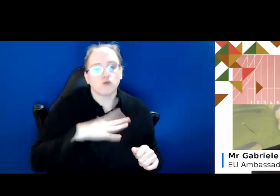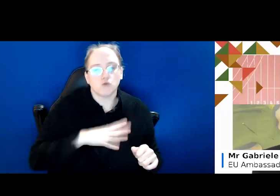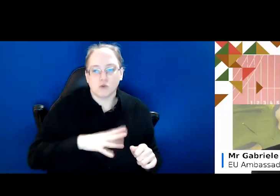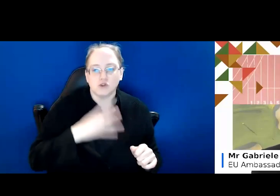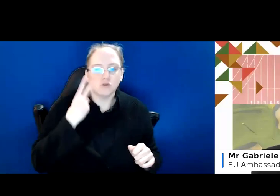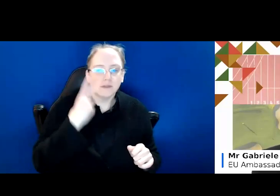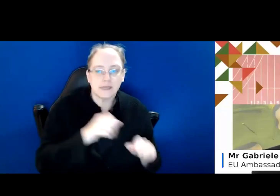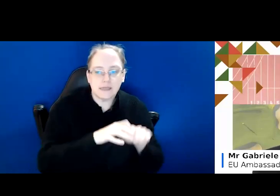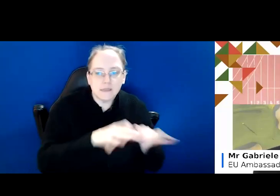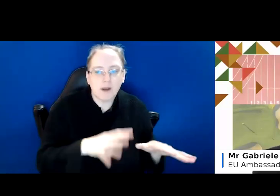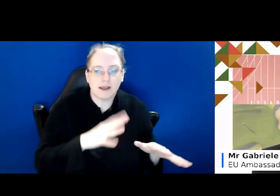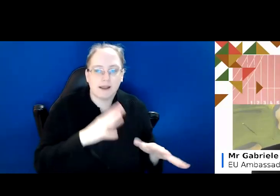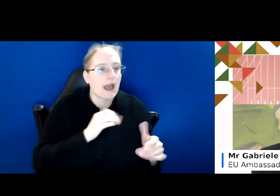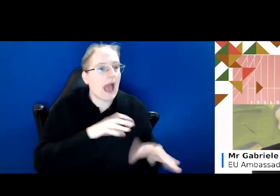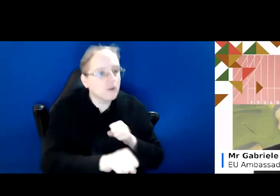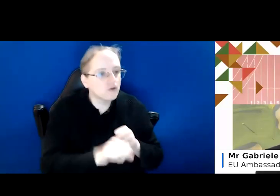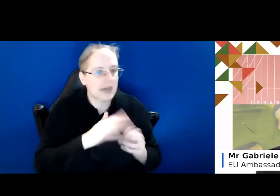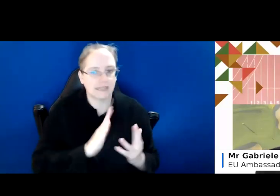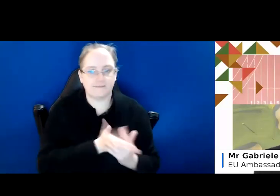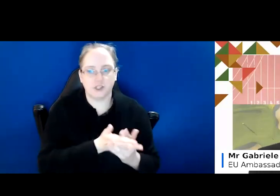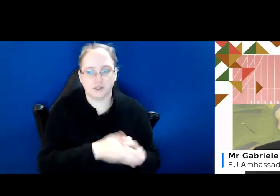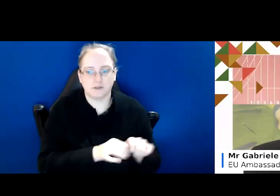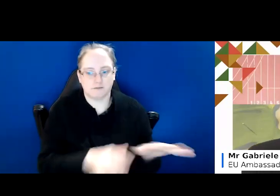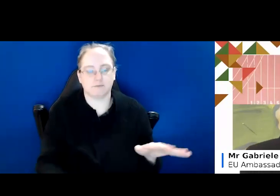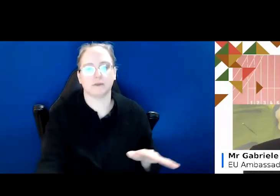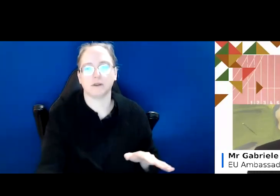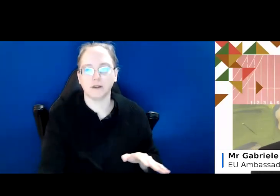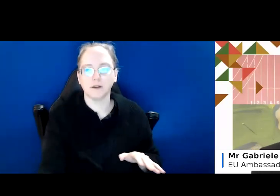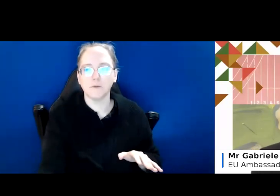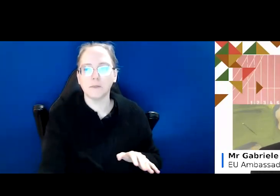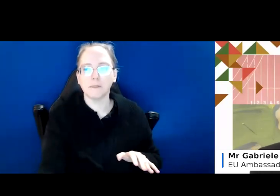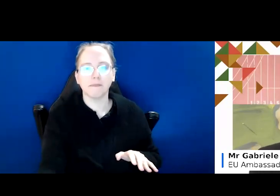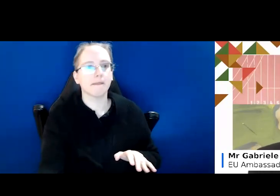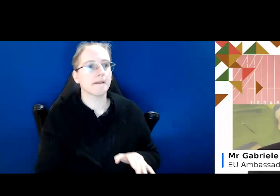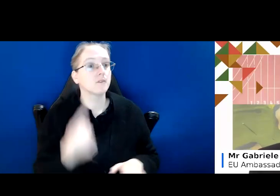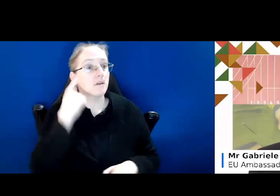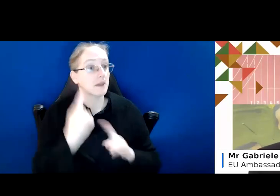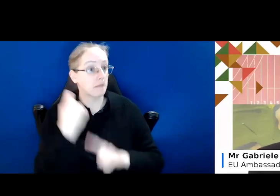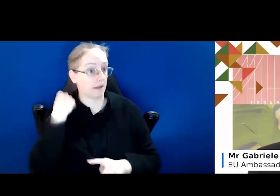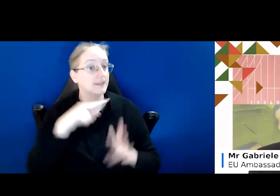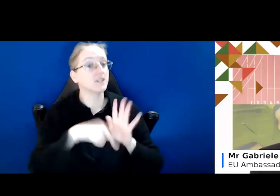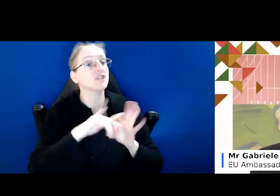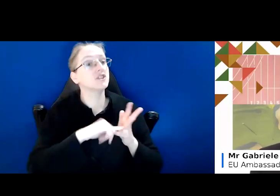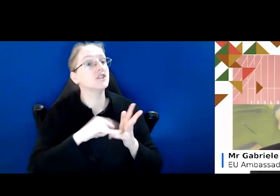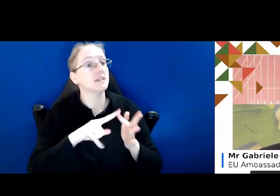Like Jesse Owens standing on a podium at the 1936 Olympics in Nazi Germany.